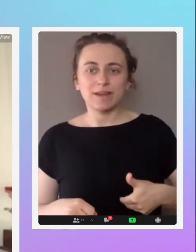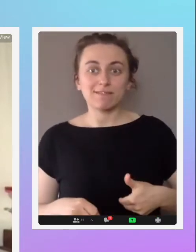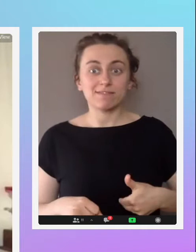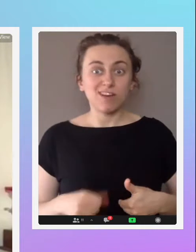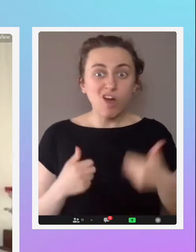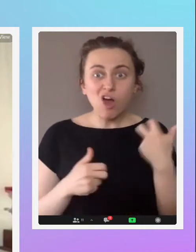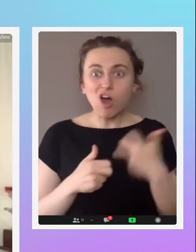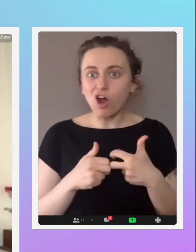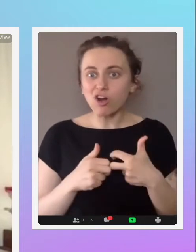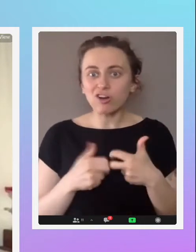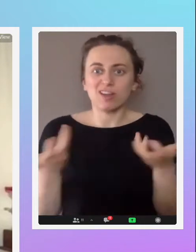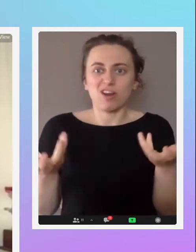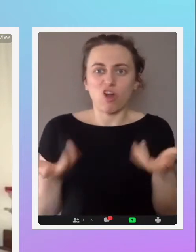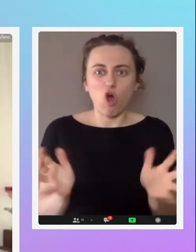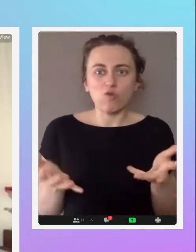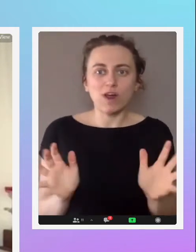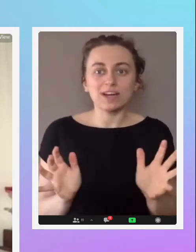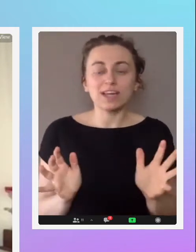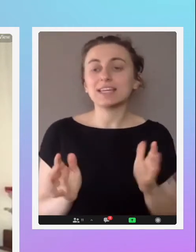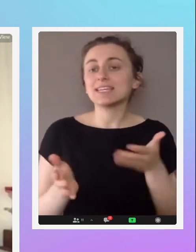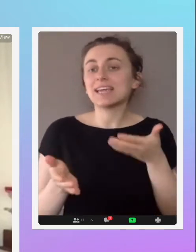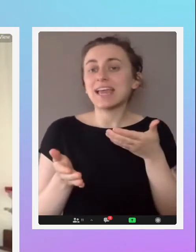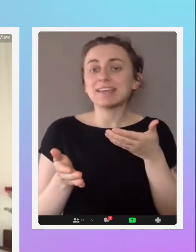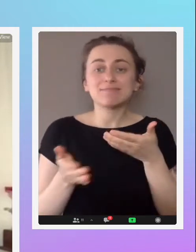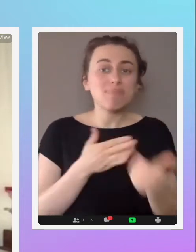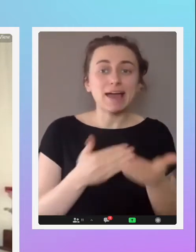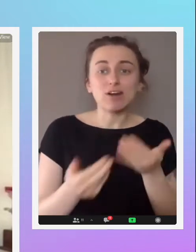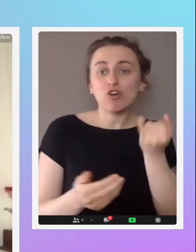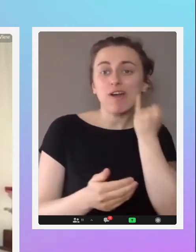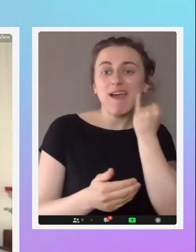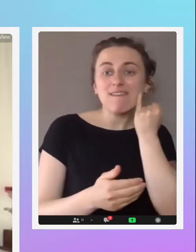or any other convenience of use.